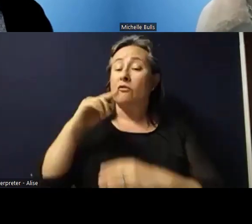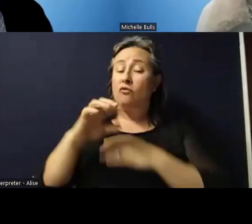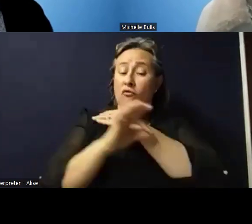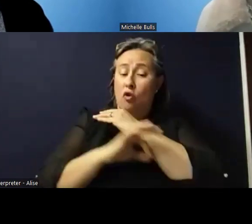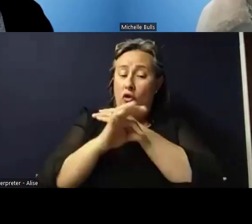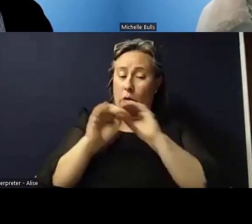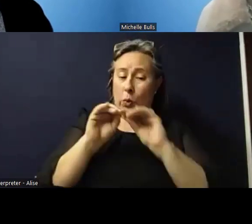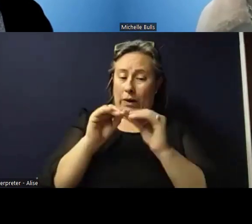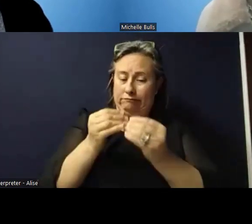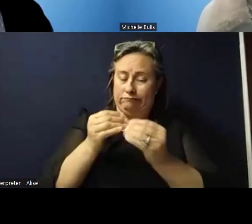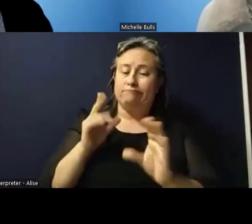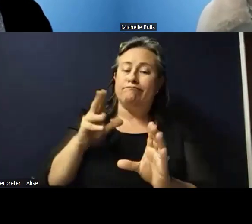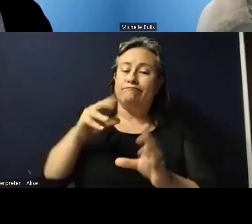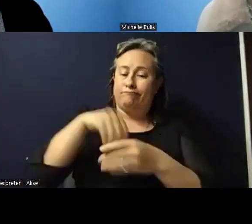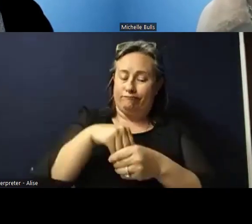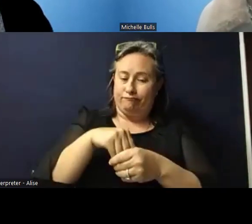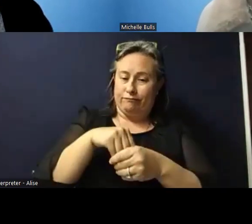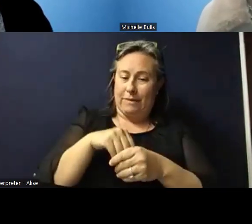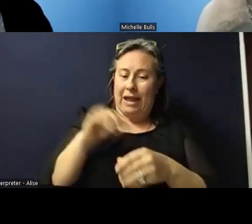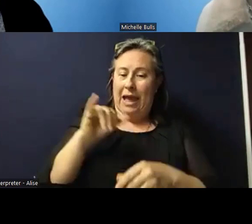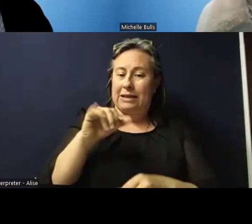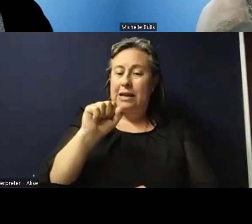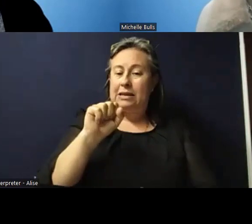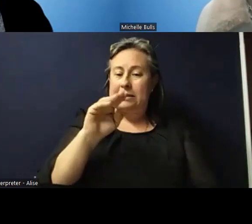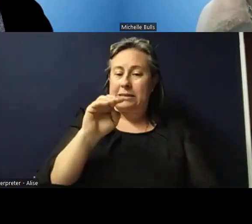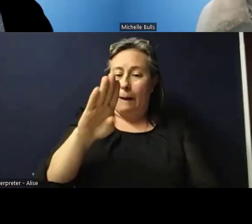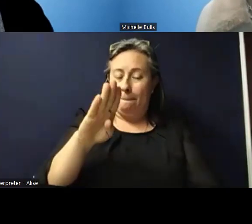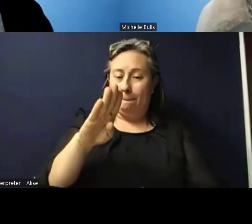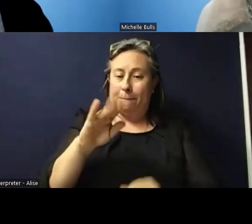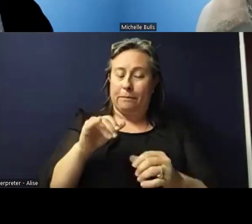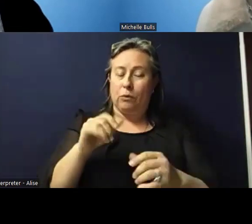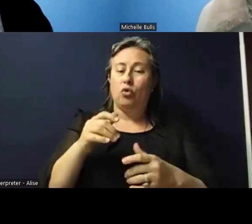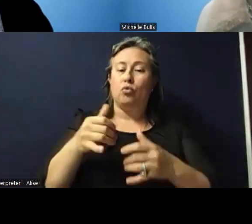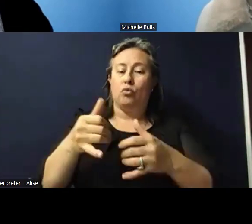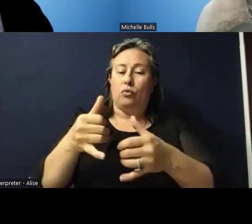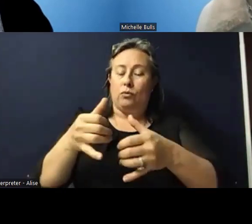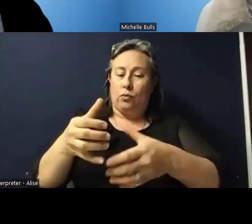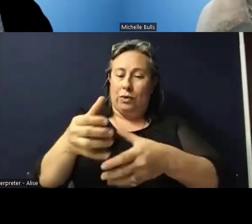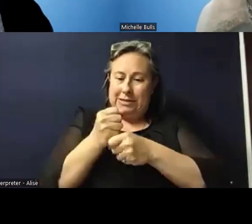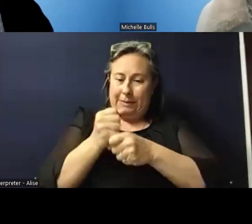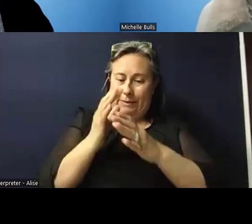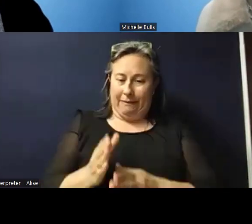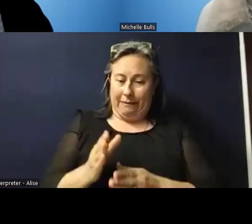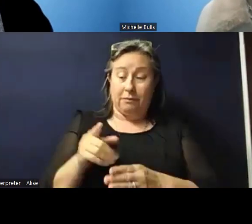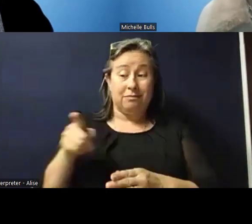participating as a subrecipient only, are they required to obtain a UEI